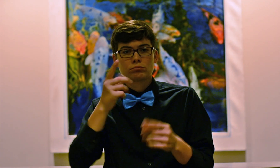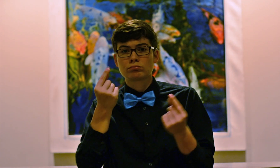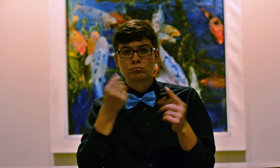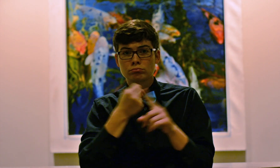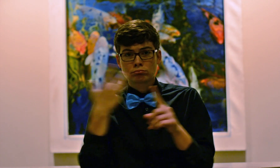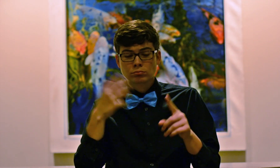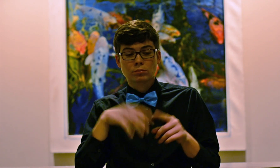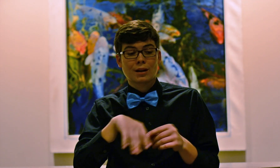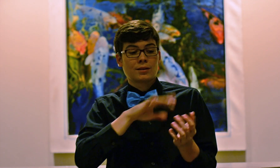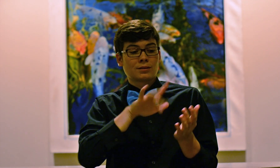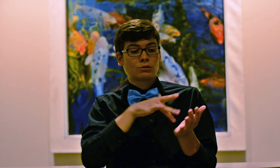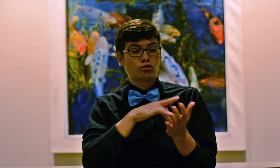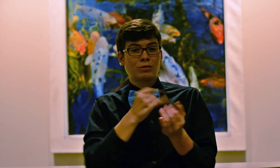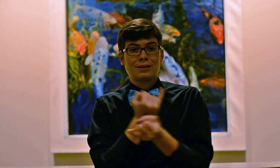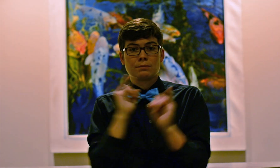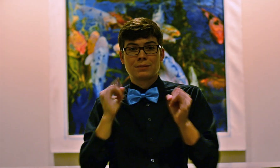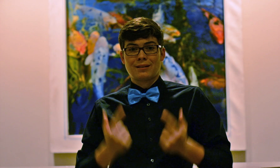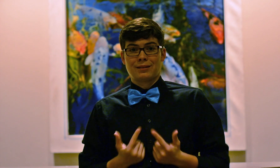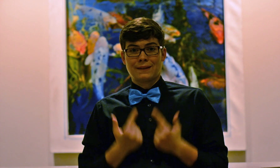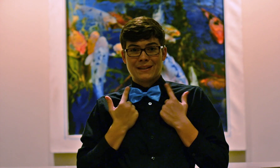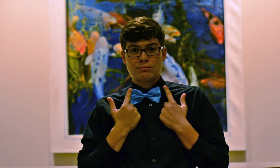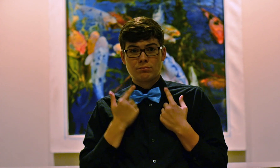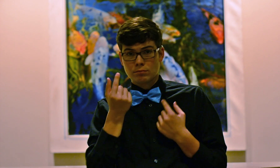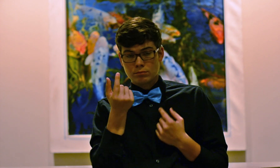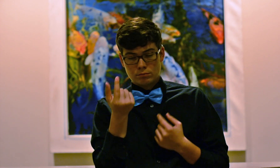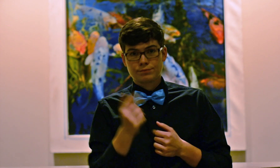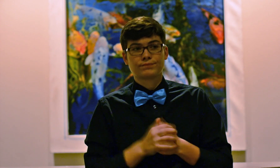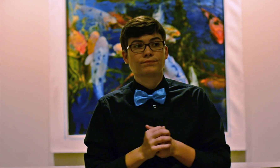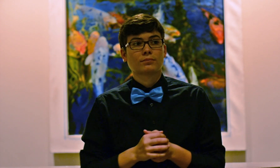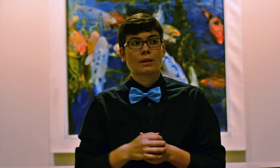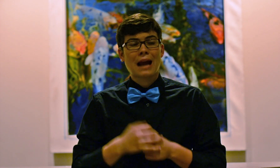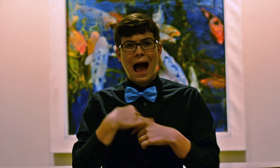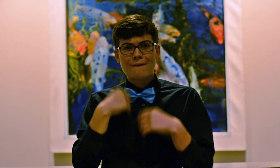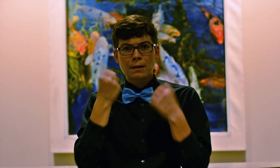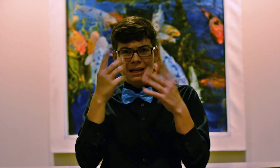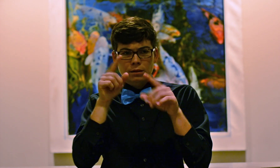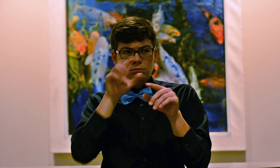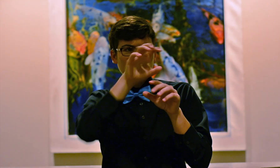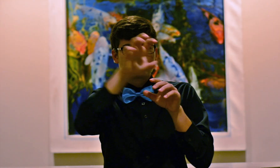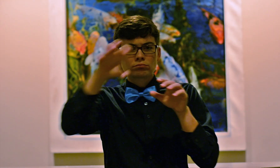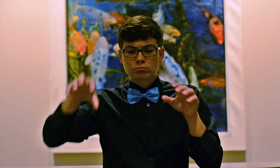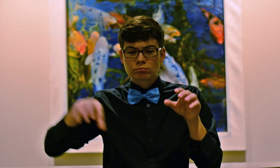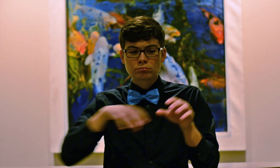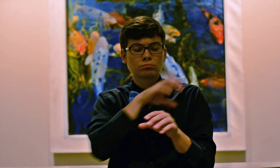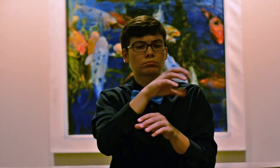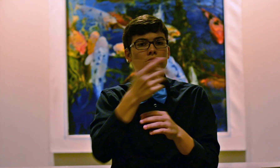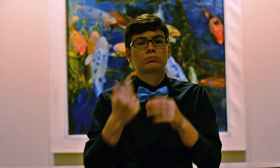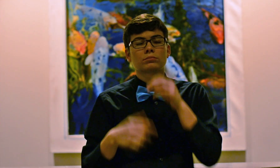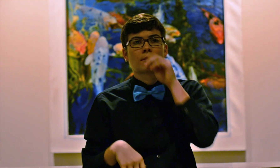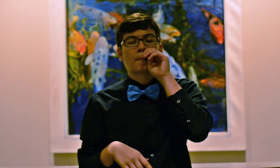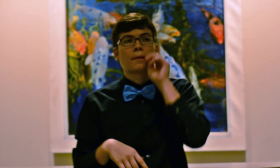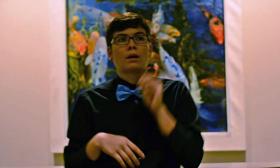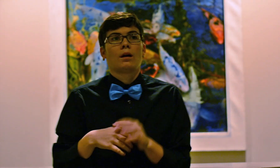CIL is an abbreviation of Centers for Independent Living. of which there are many throughout this state.